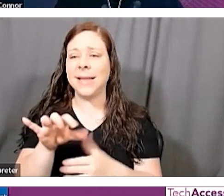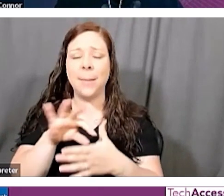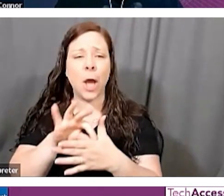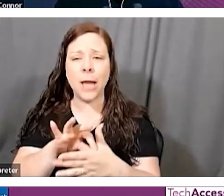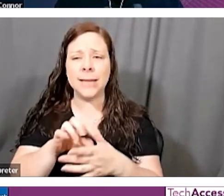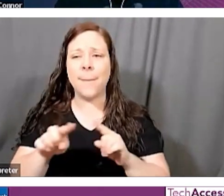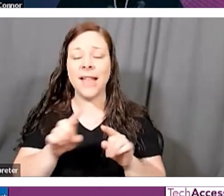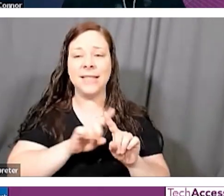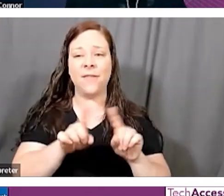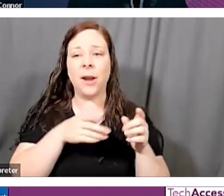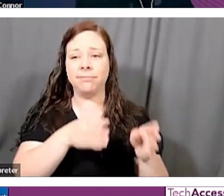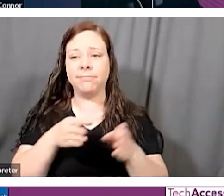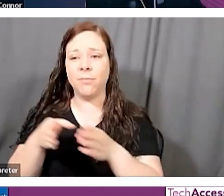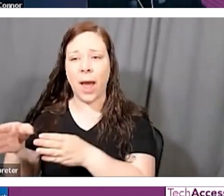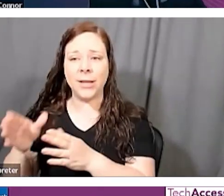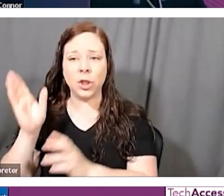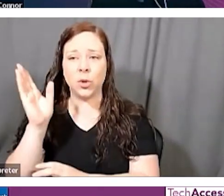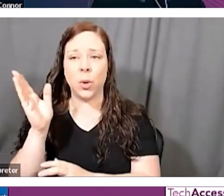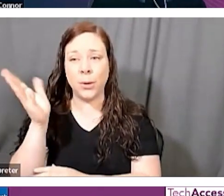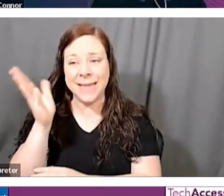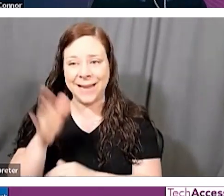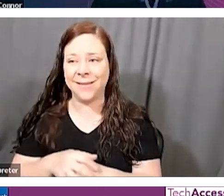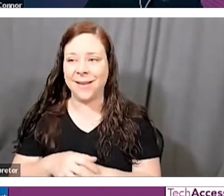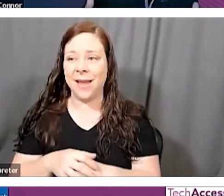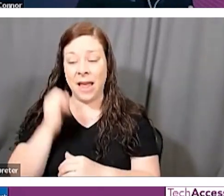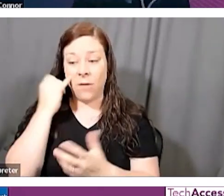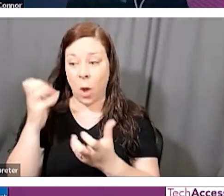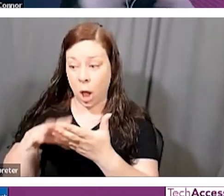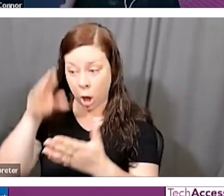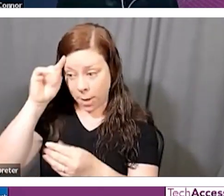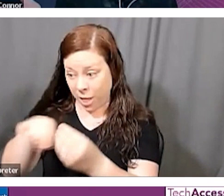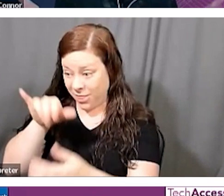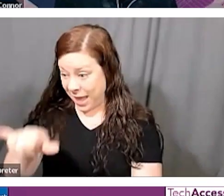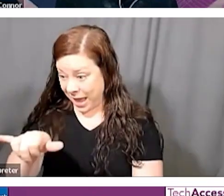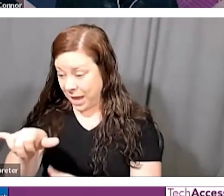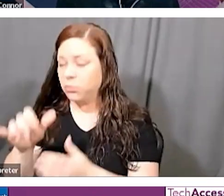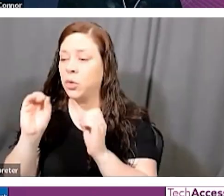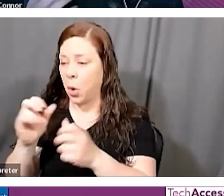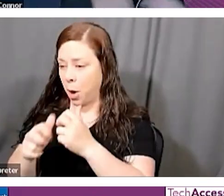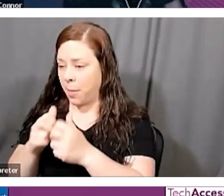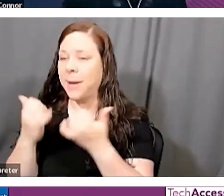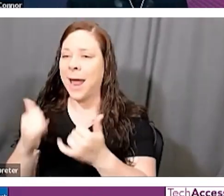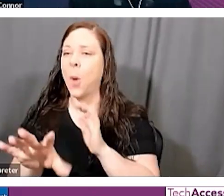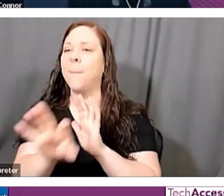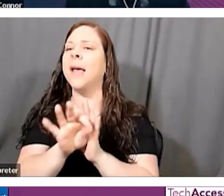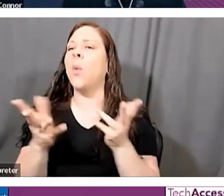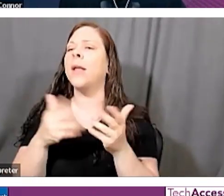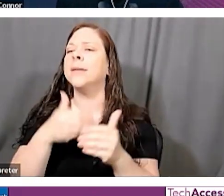Maybe it's okay, you wanna learn about three first? No problem, hey, now you've done three. What do you wanna learn, two or four? And presenting those kinds of options.